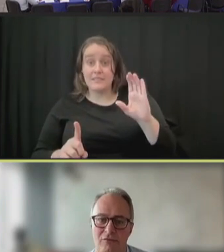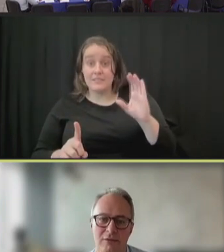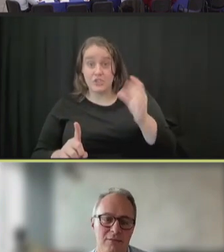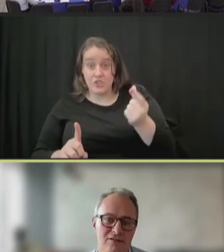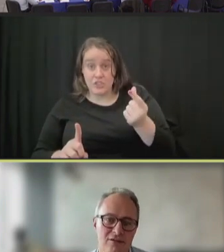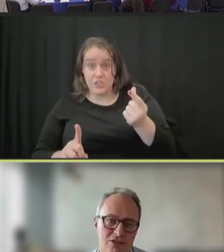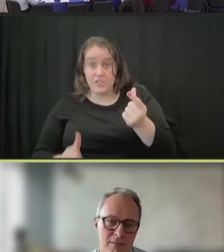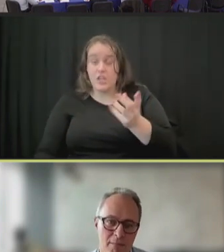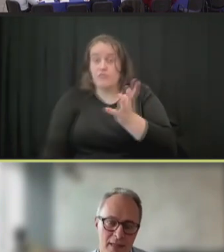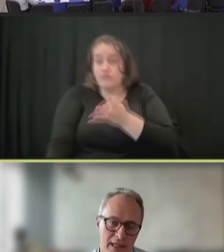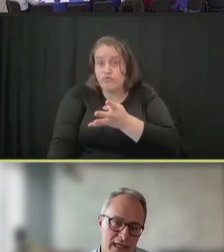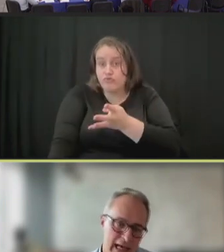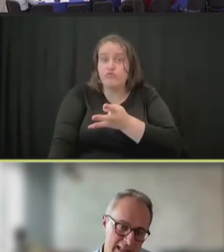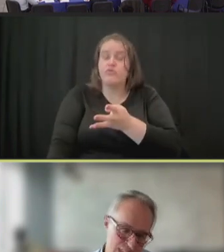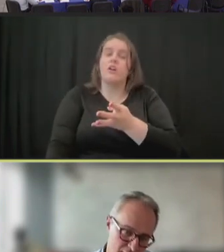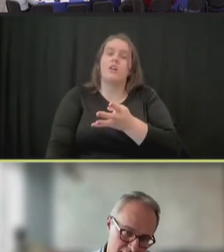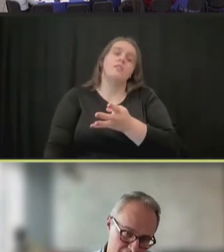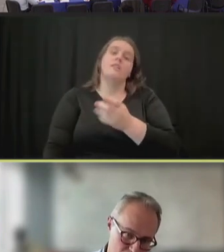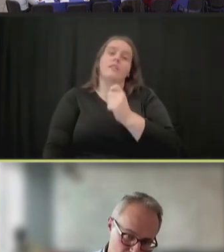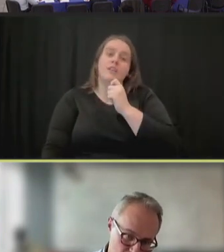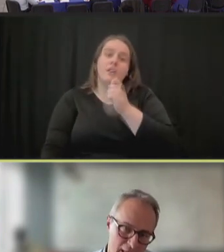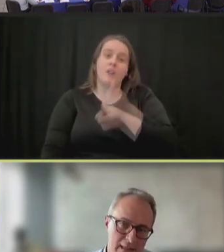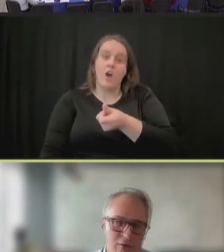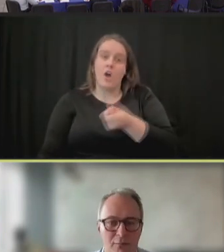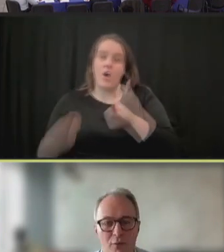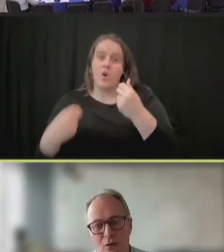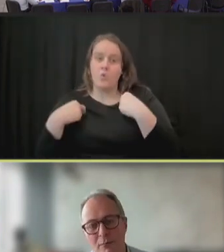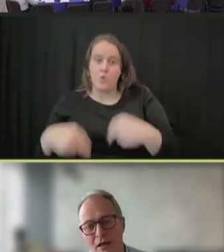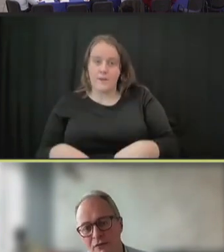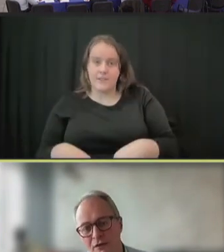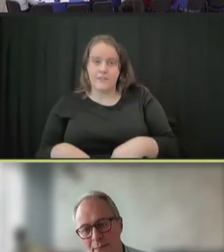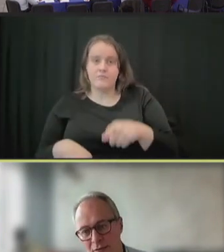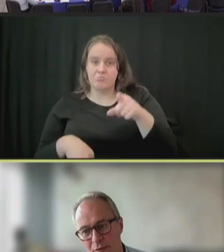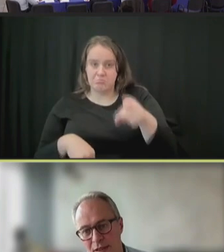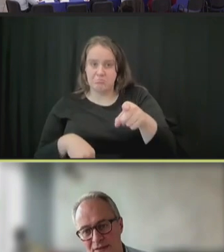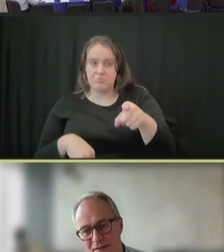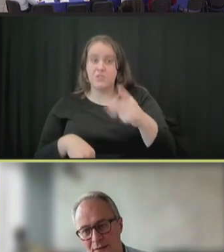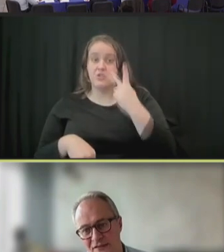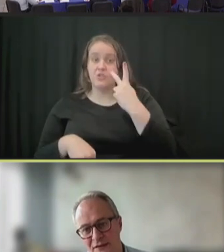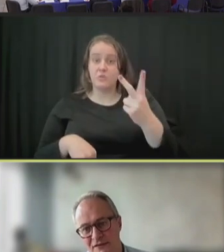with the BCG. And then when you look at the reprogramming of the hematopoietic stem cells,